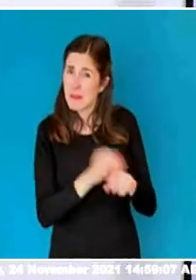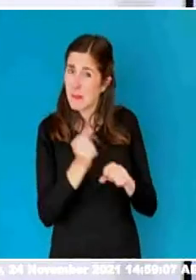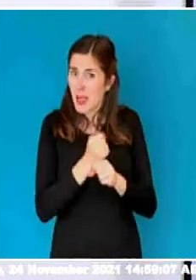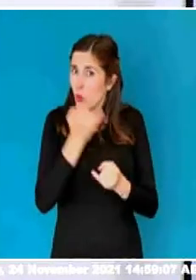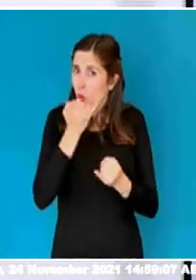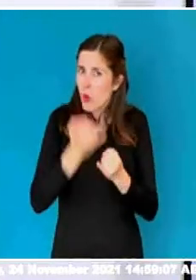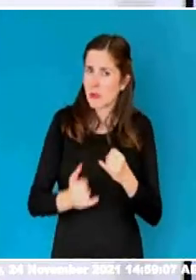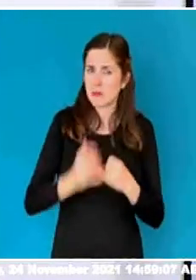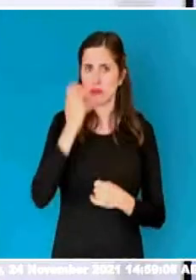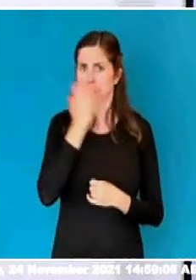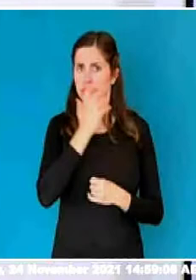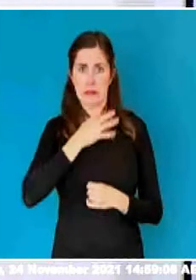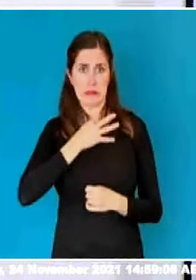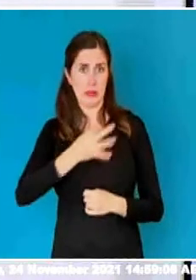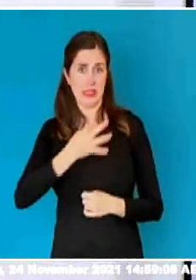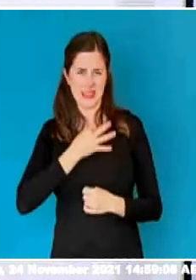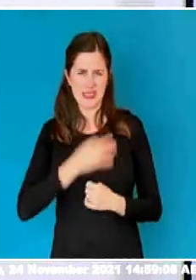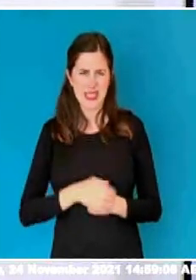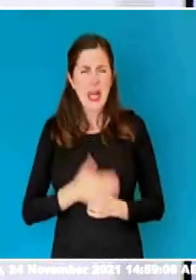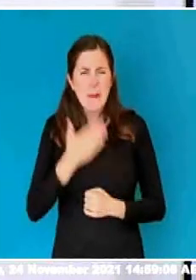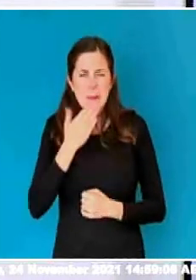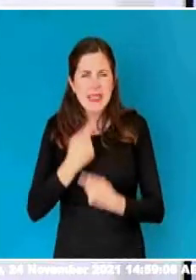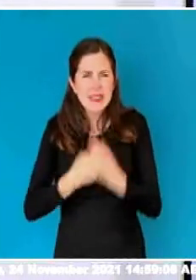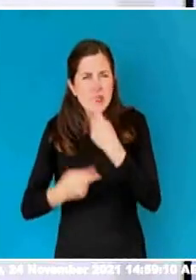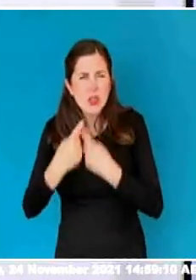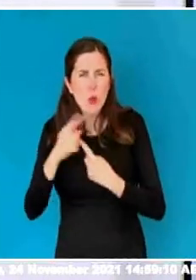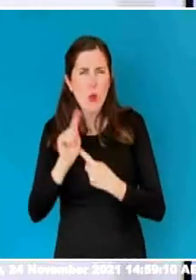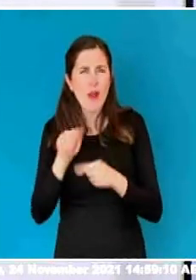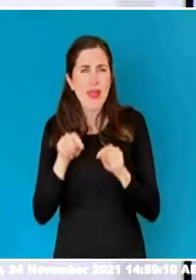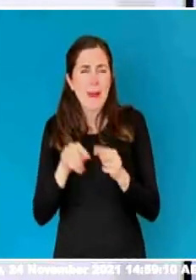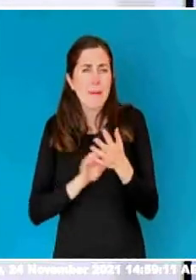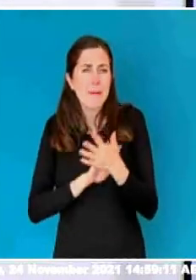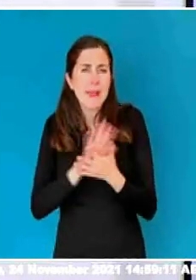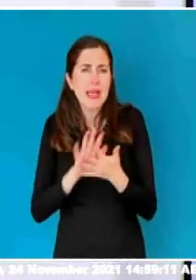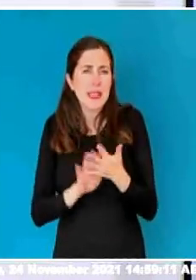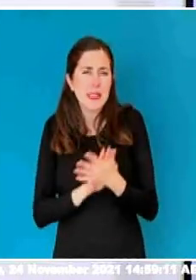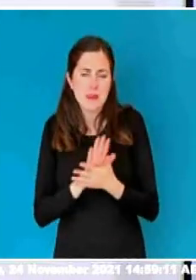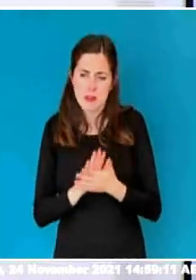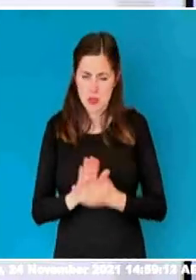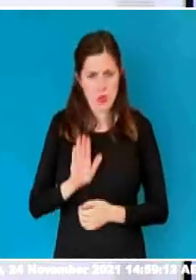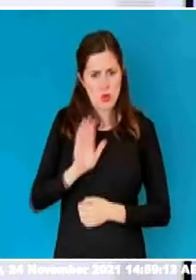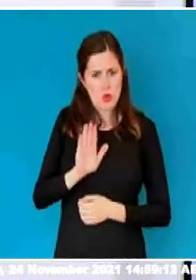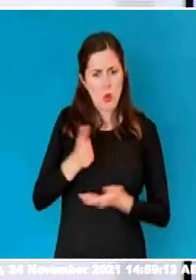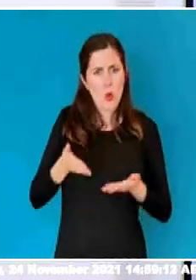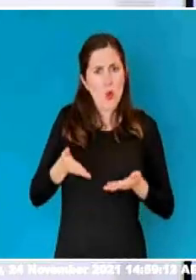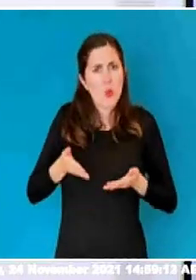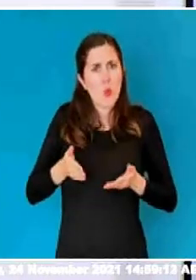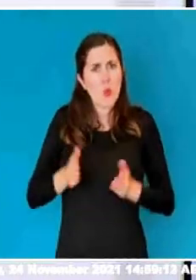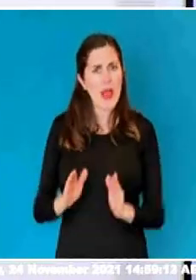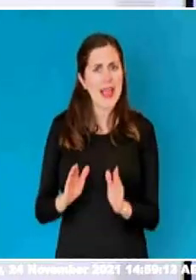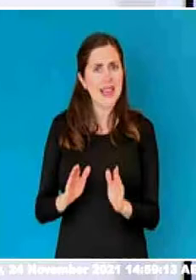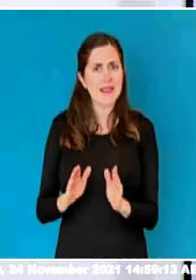What does that mean in terms of the approach that you've adopted in developing the